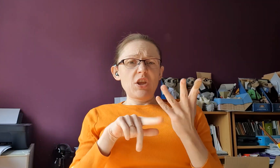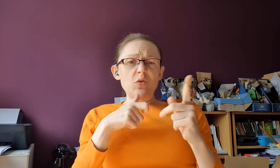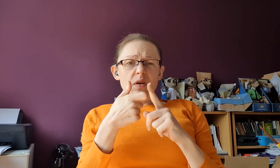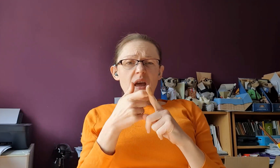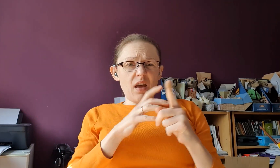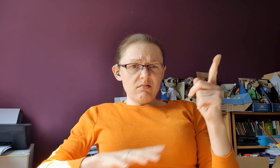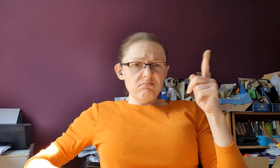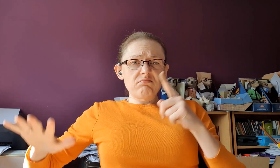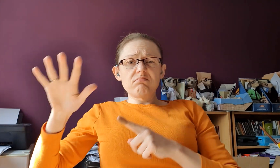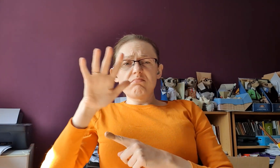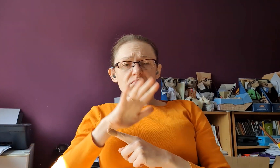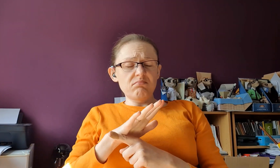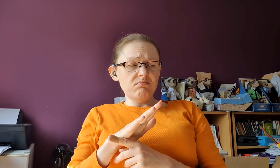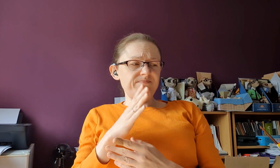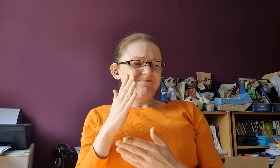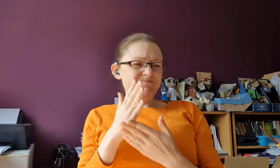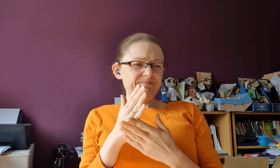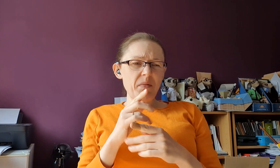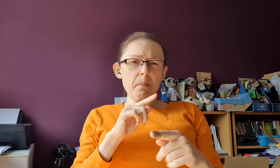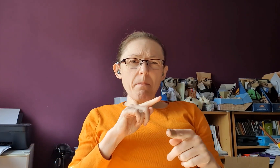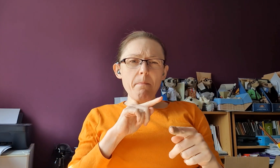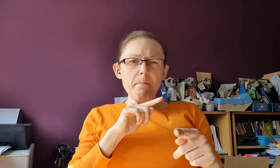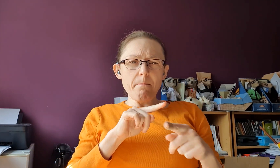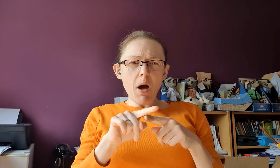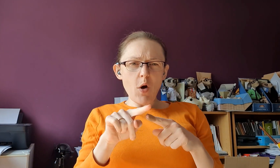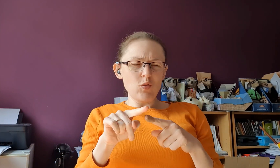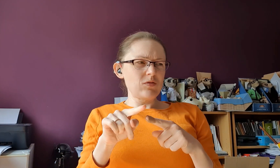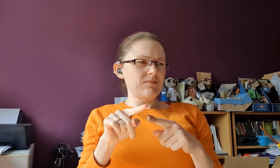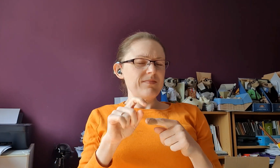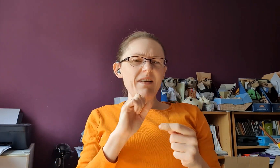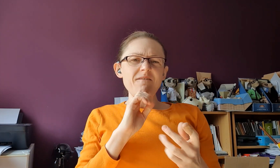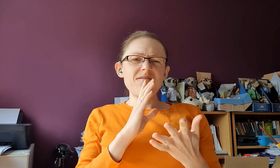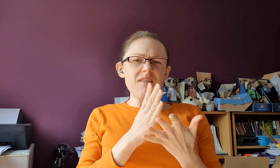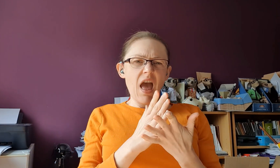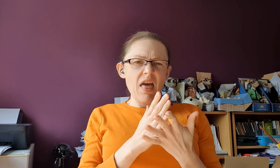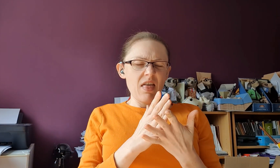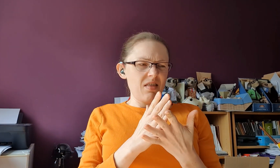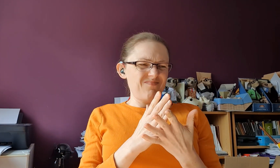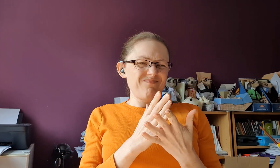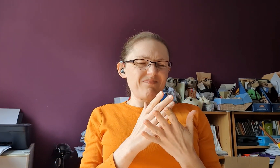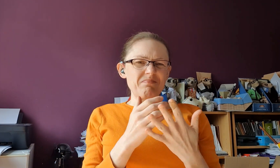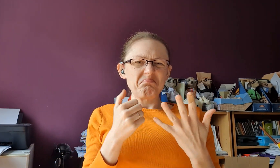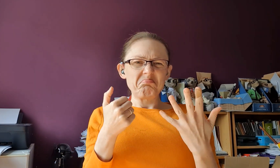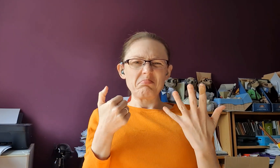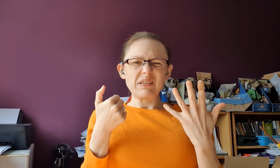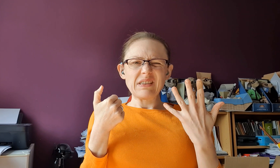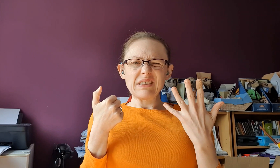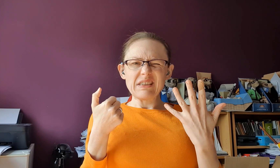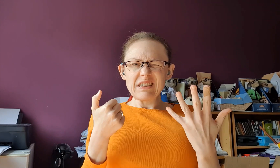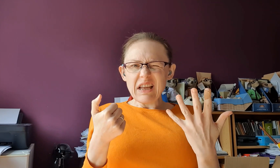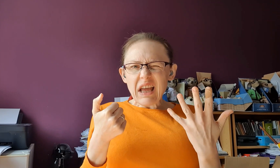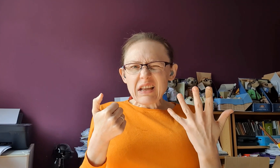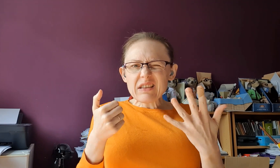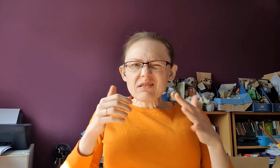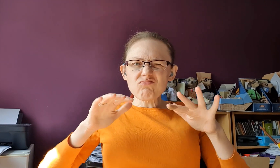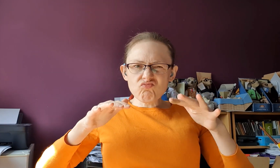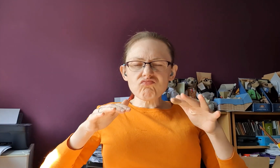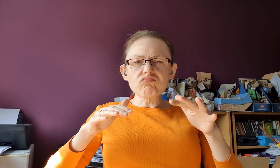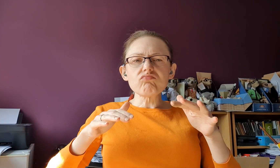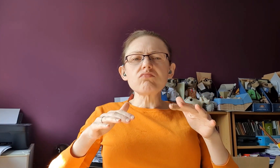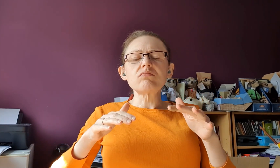In the UK there are 6 categories of faith that people mostly fit into.